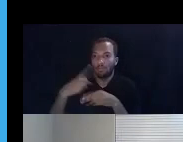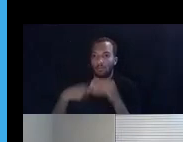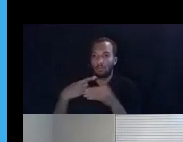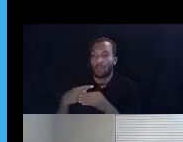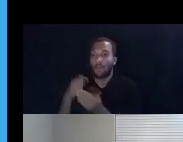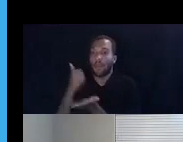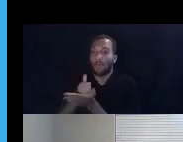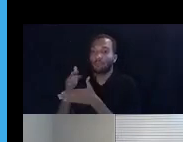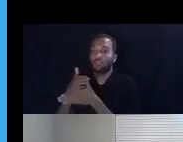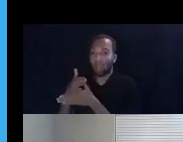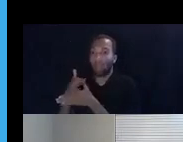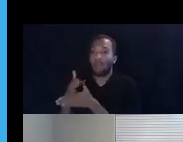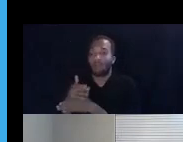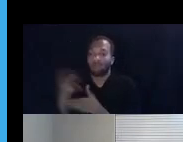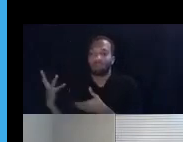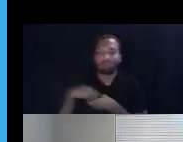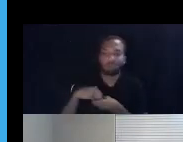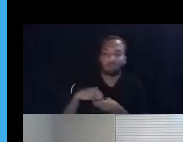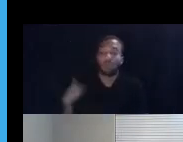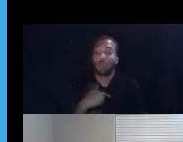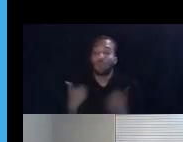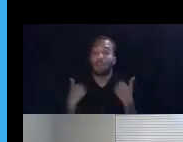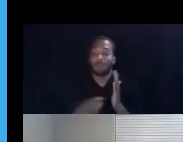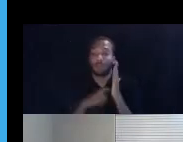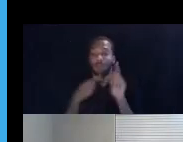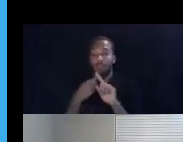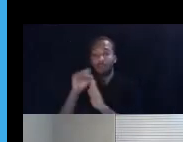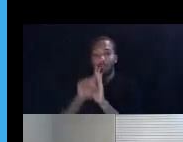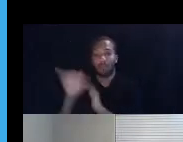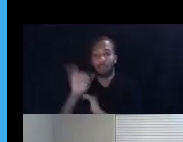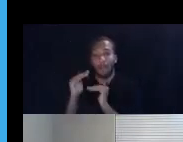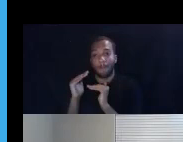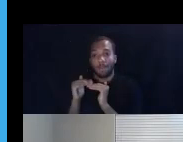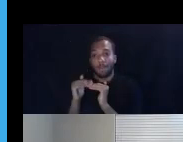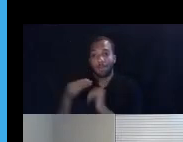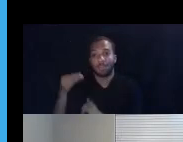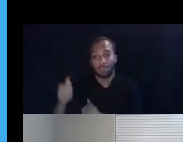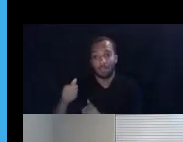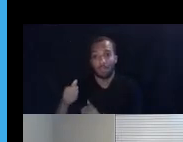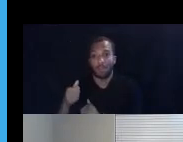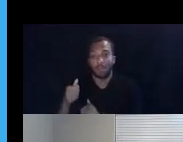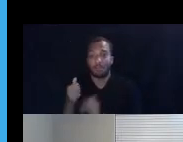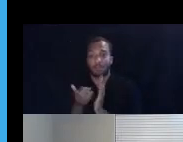We also have requirements from the state, a minimum spending floor, which requires us to spend a certain amount